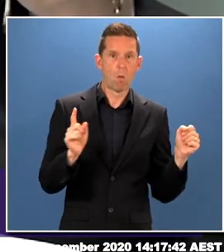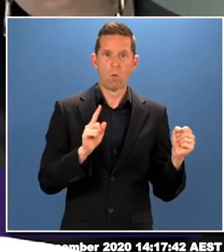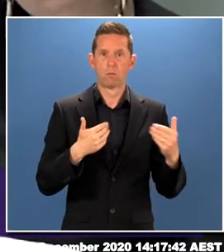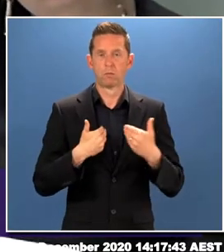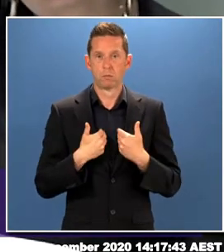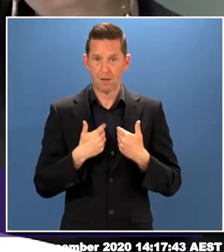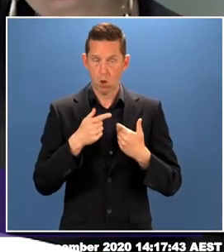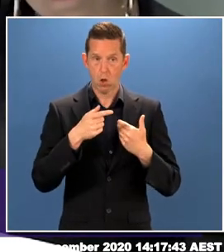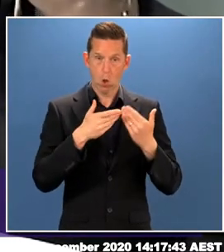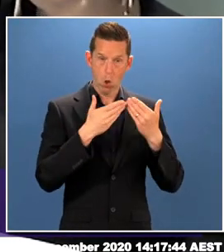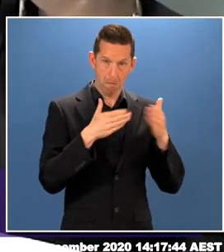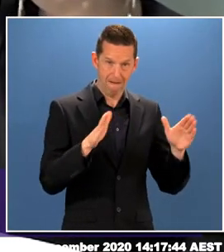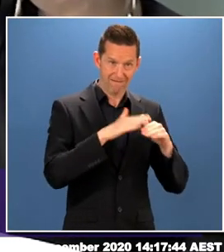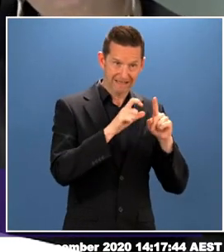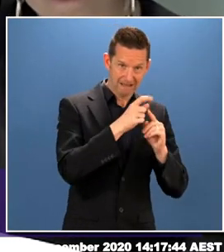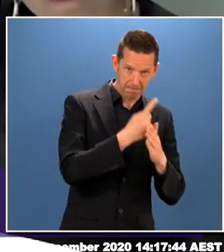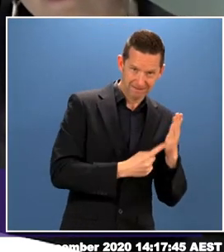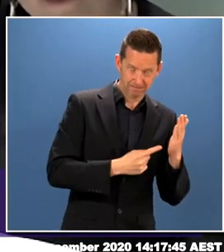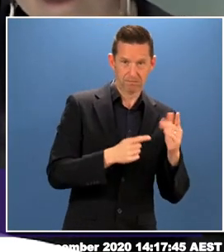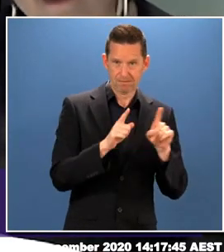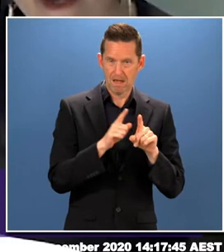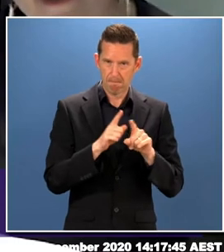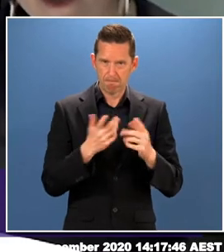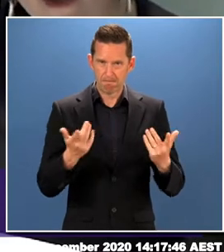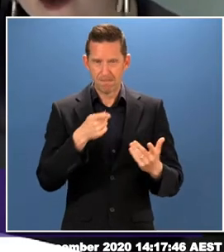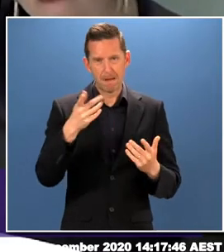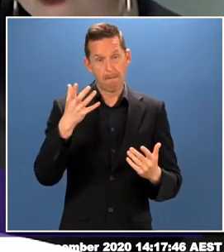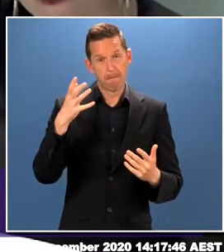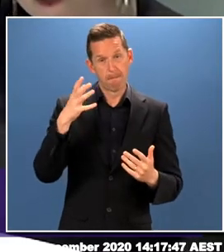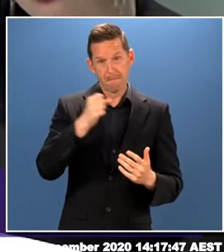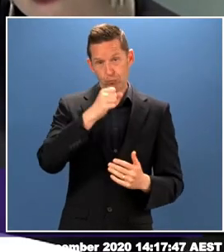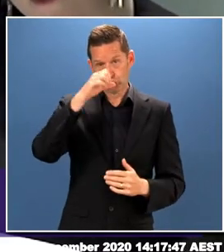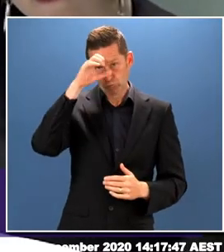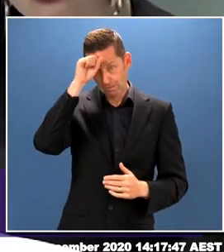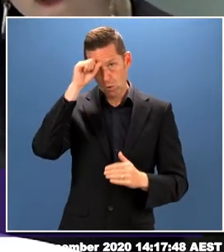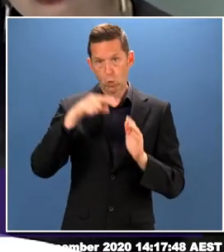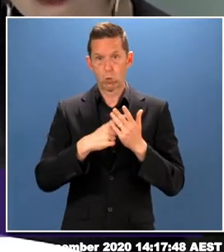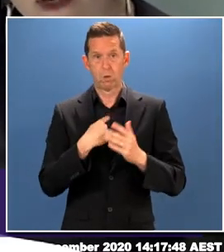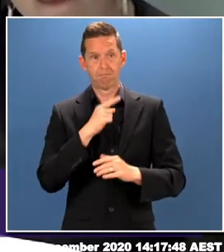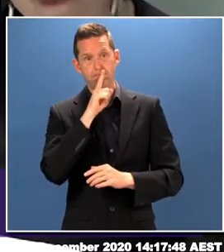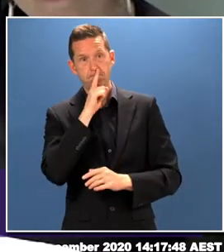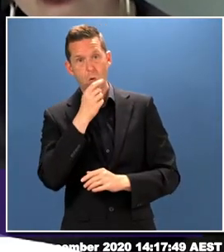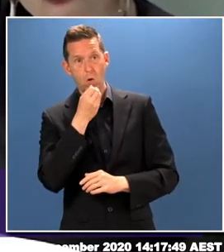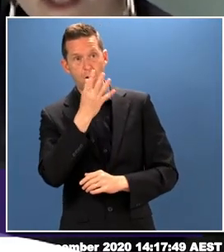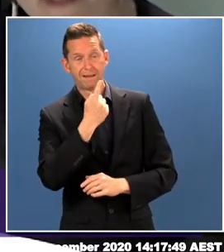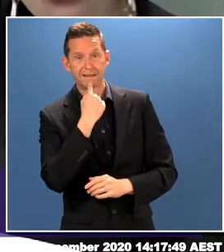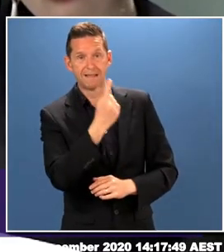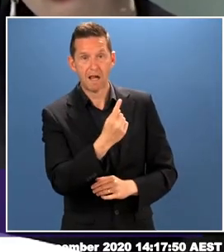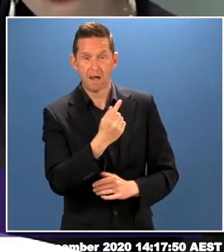disability, and we do have to also recognize that to disclose or not to disclose sometimes isn't a choice for people.